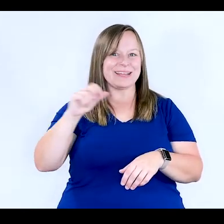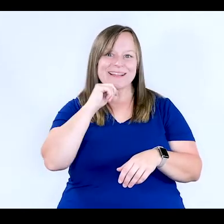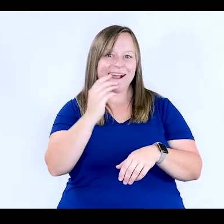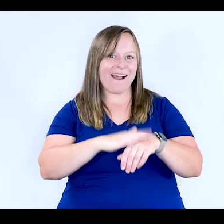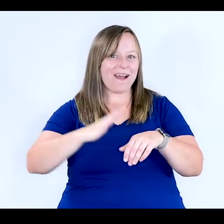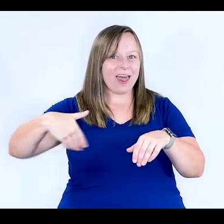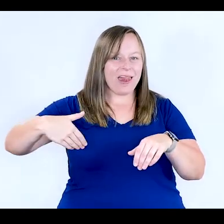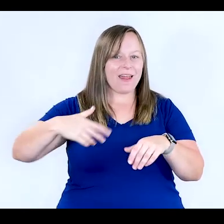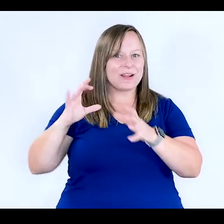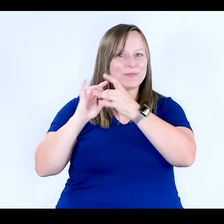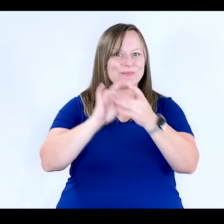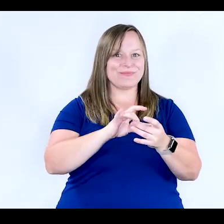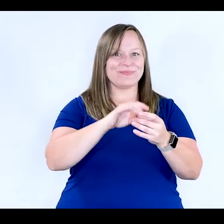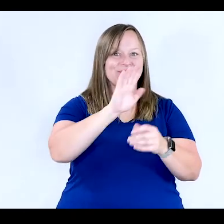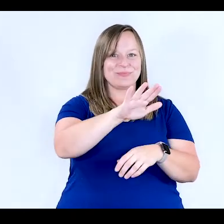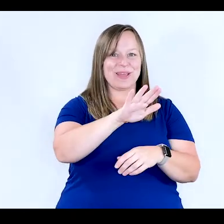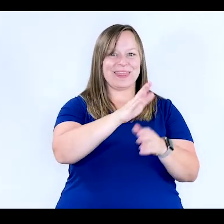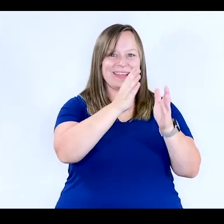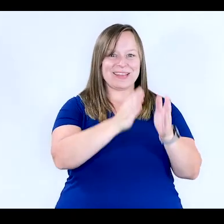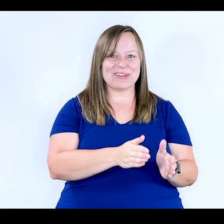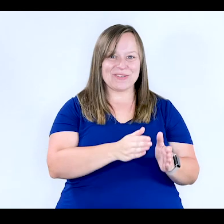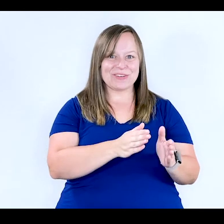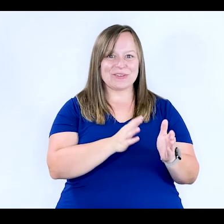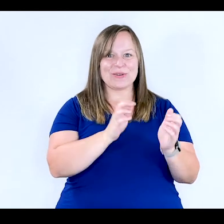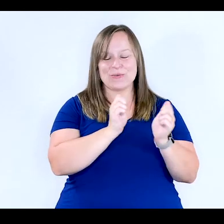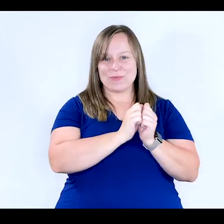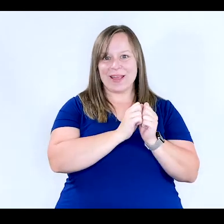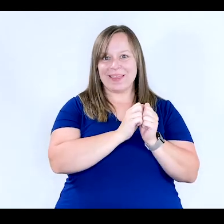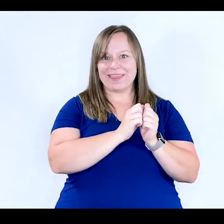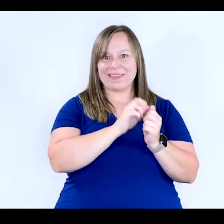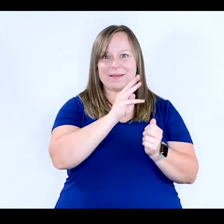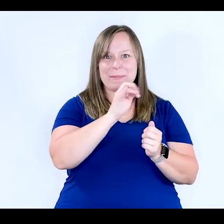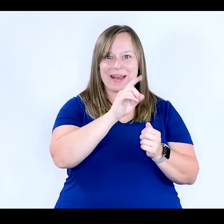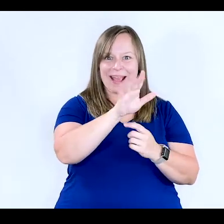turned on either because that requires an individual to be receiving Medicaid.